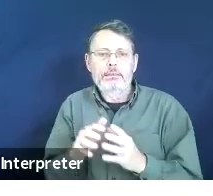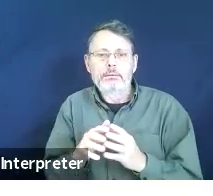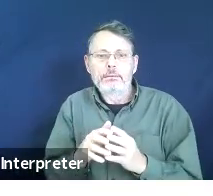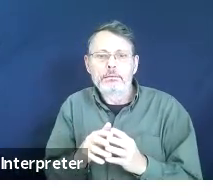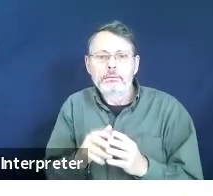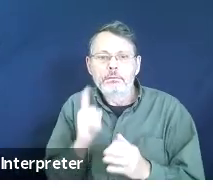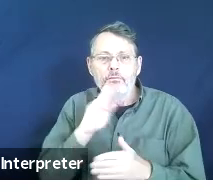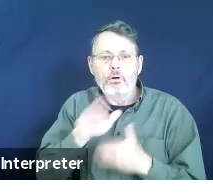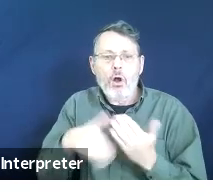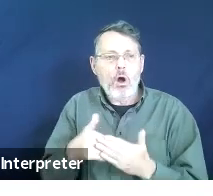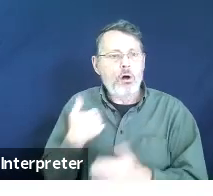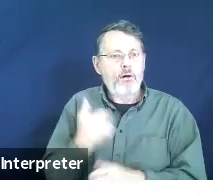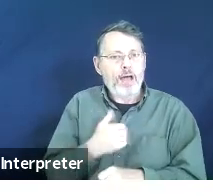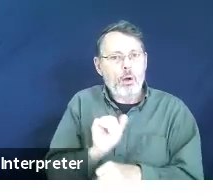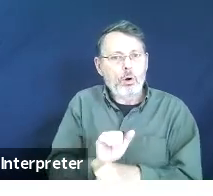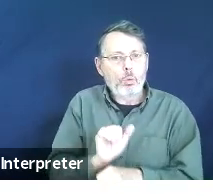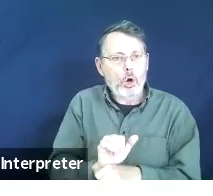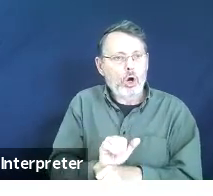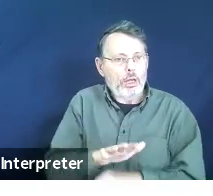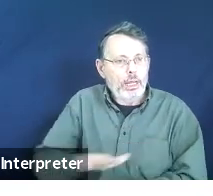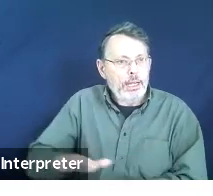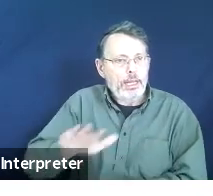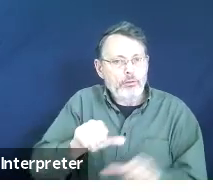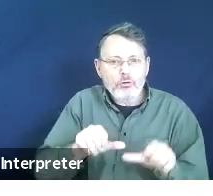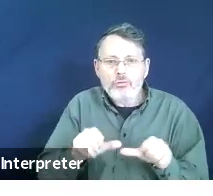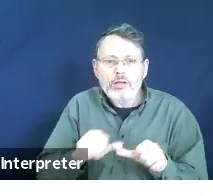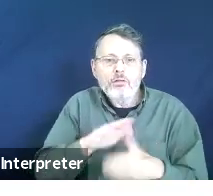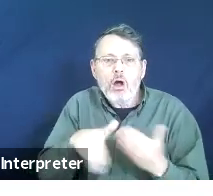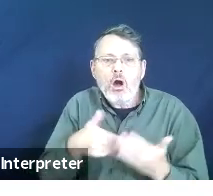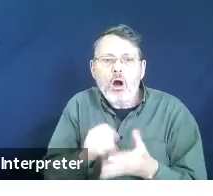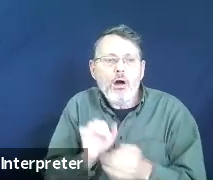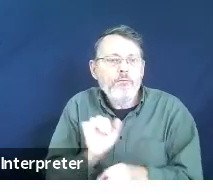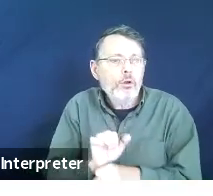work that we did in the regions, just about all of the work, really comes down to those